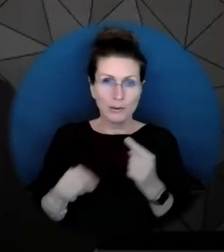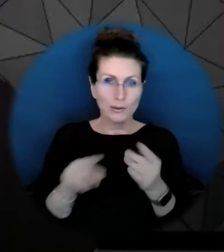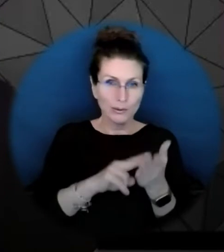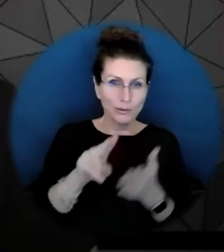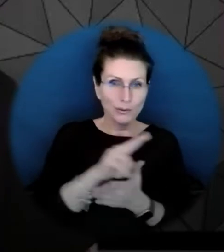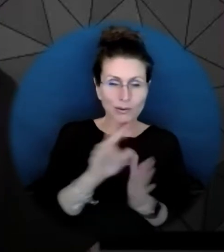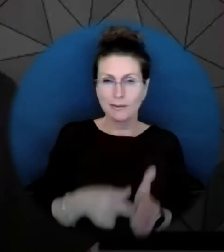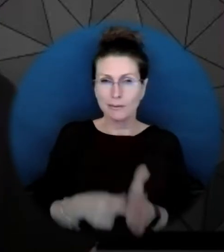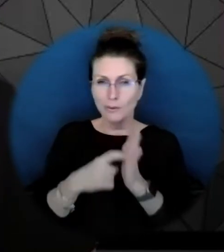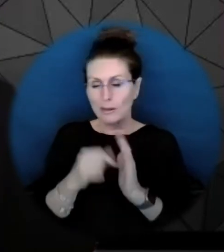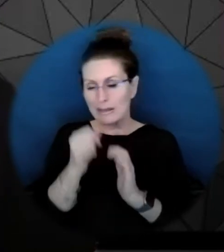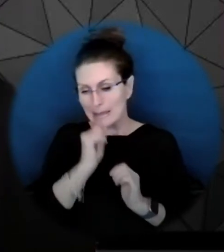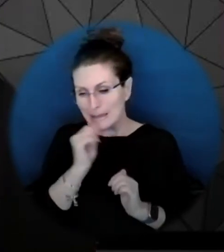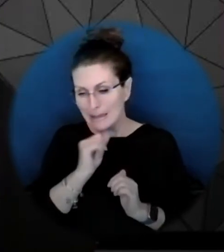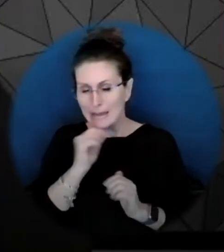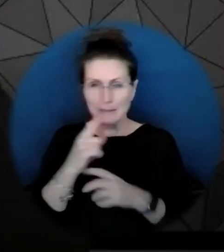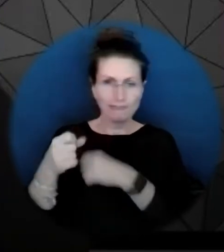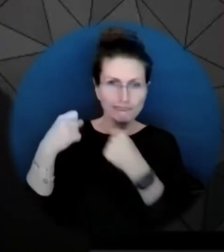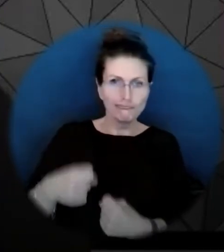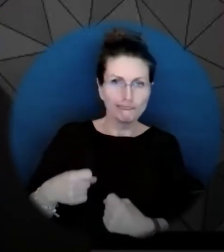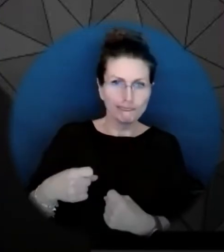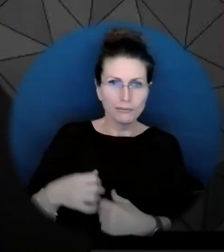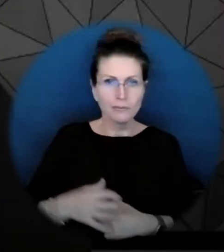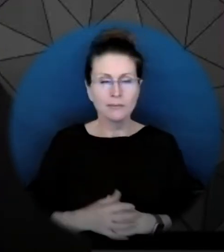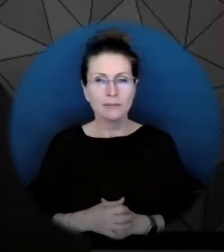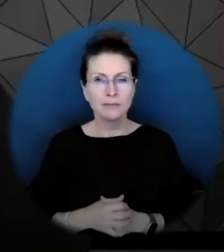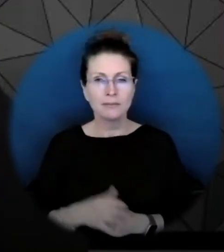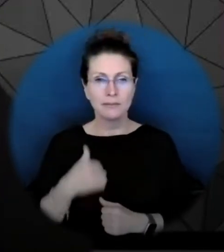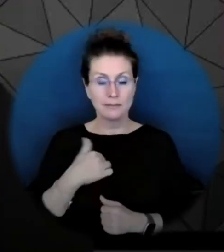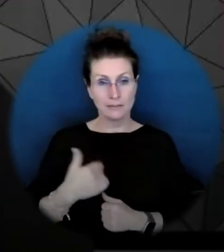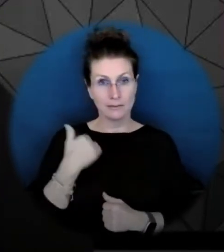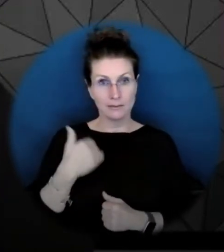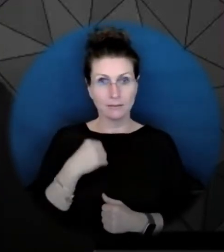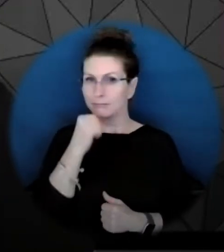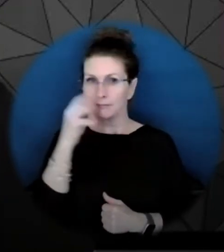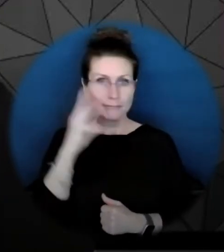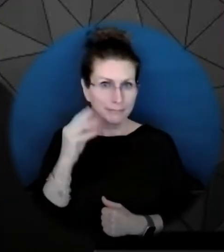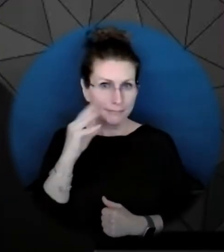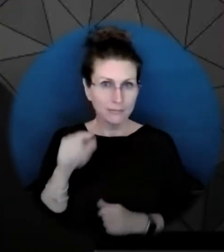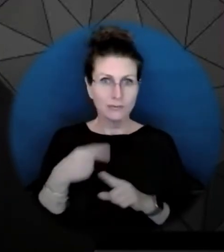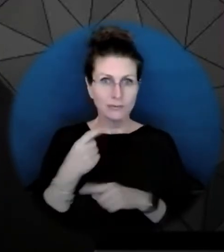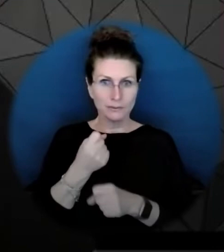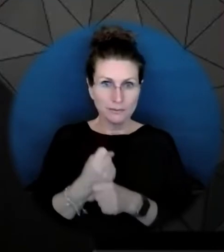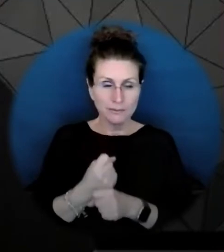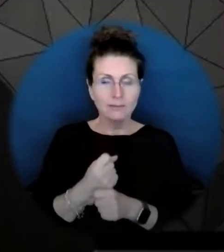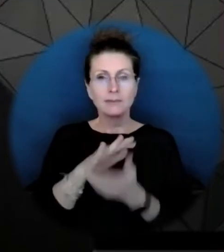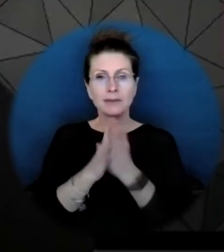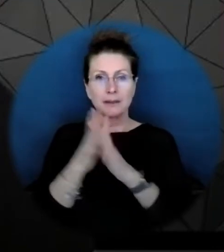requires you to be persistent and headstrong. As young and inexperienced students getting used to a new environment